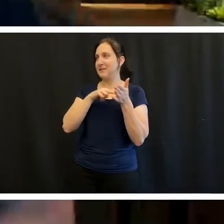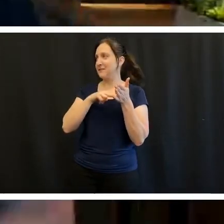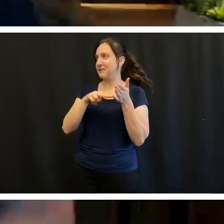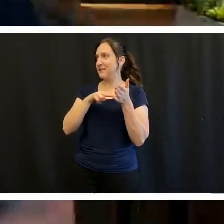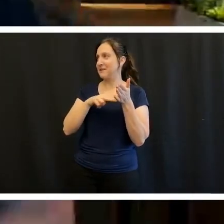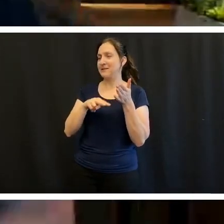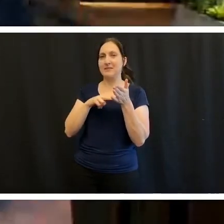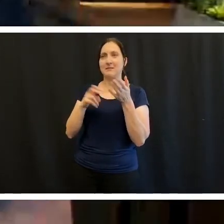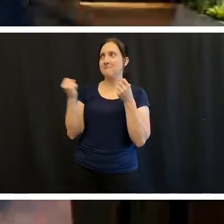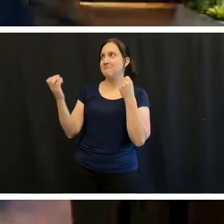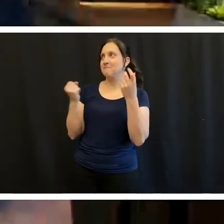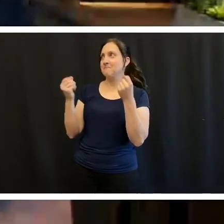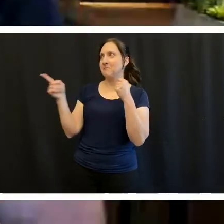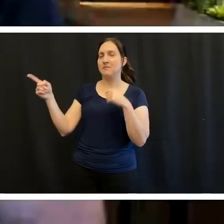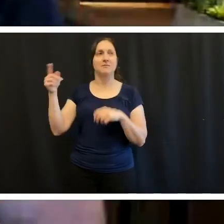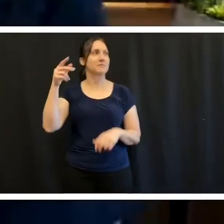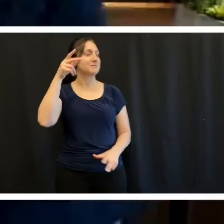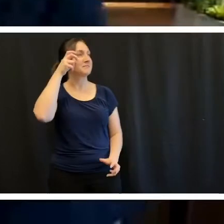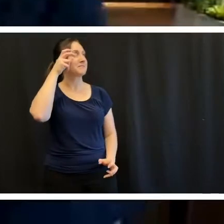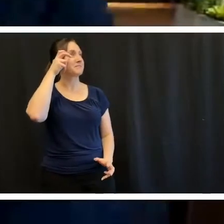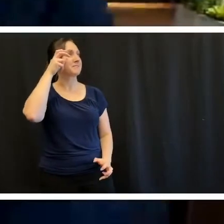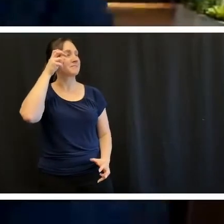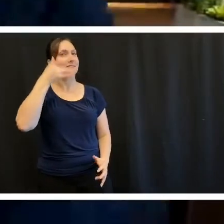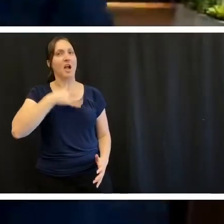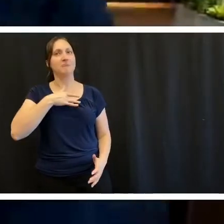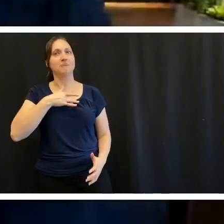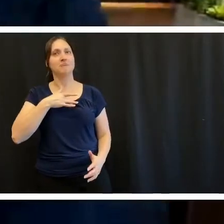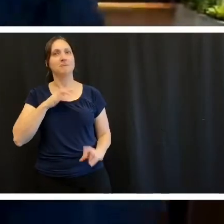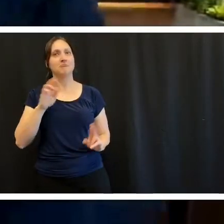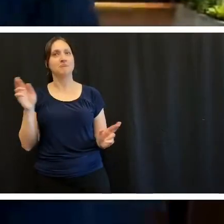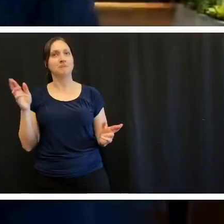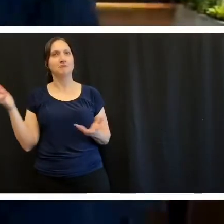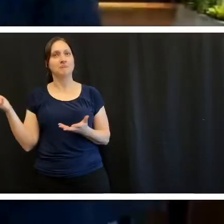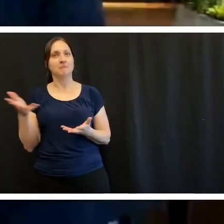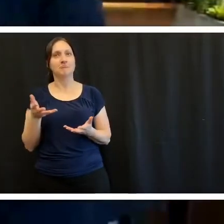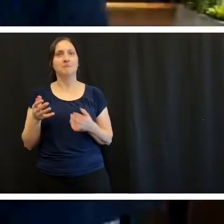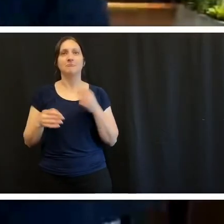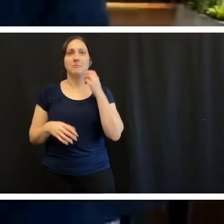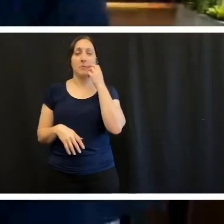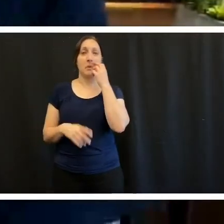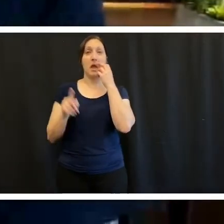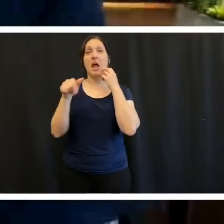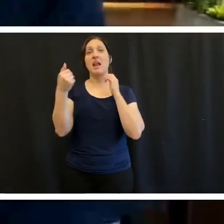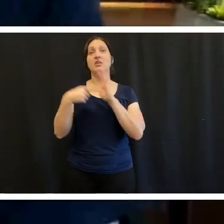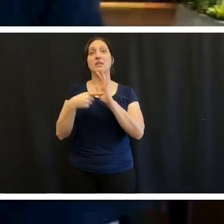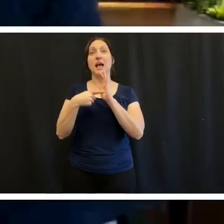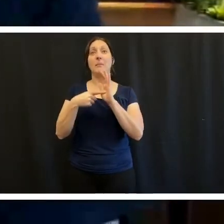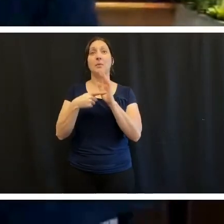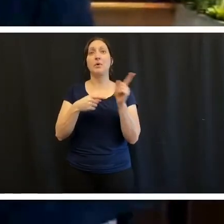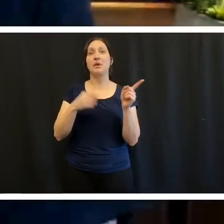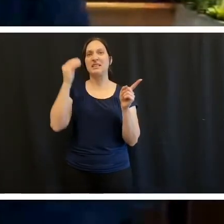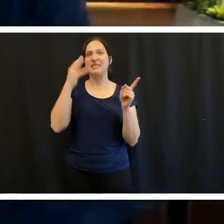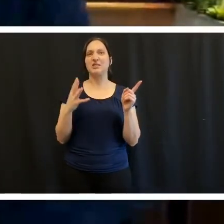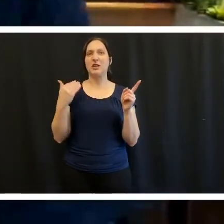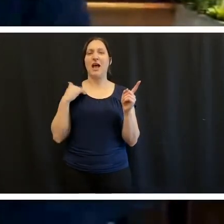I ran across an example where the teachers were doing a story time like a drive-in movie theater.